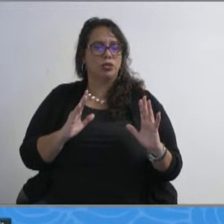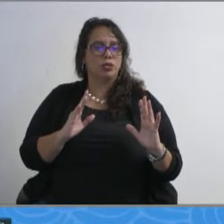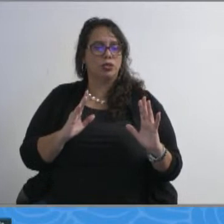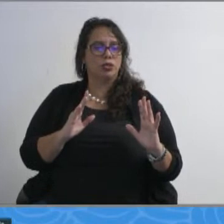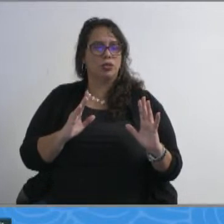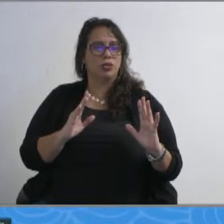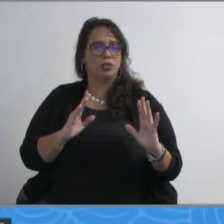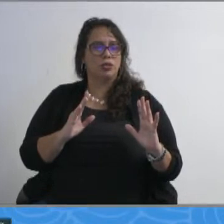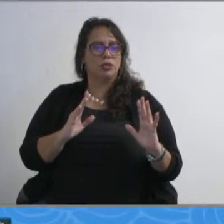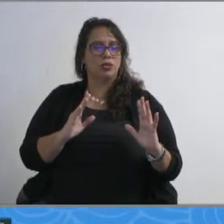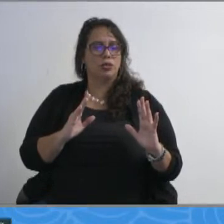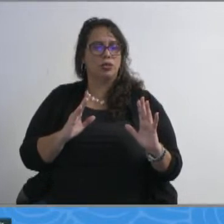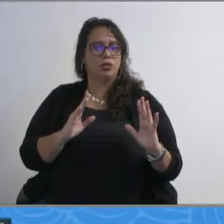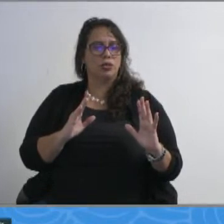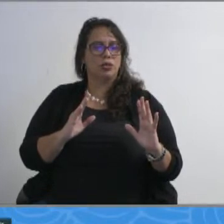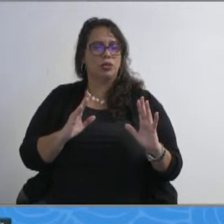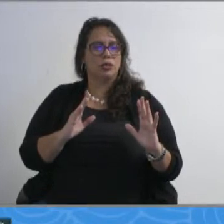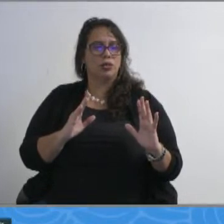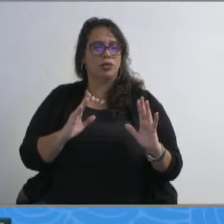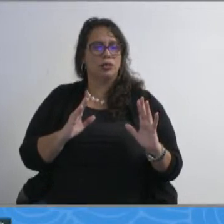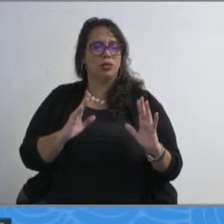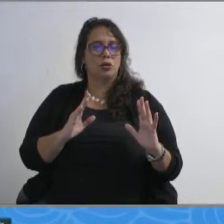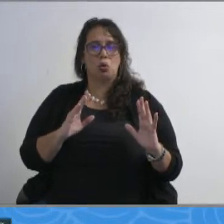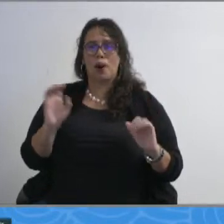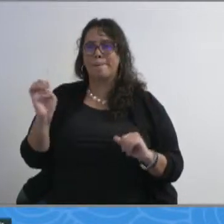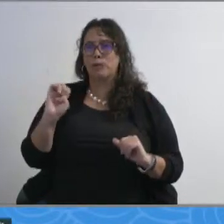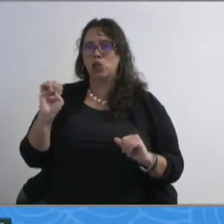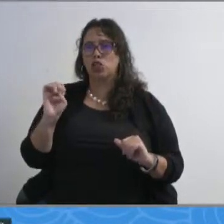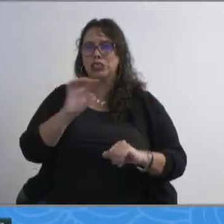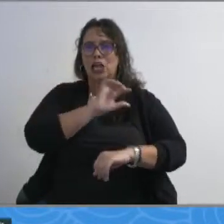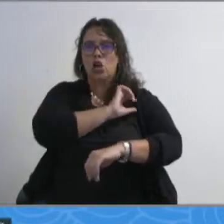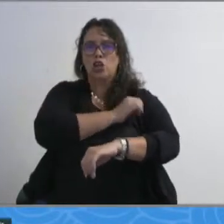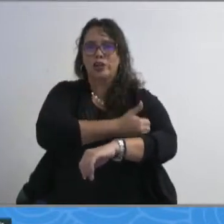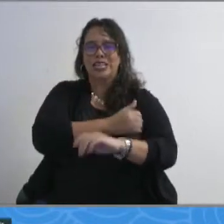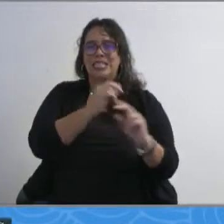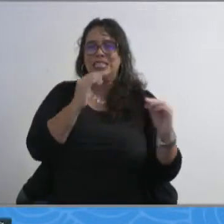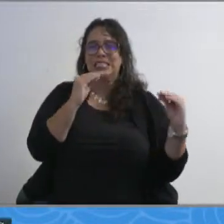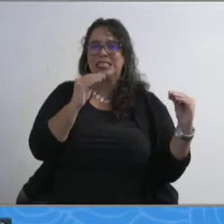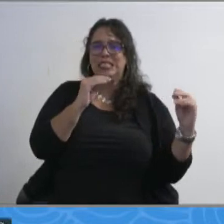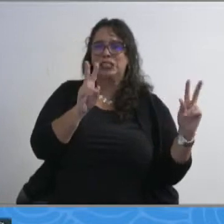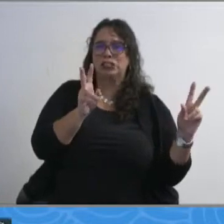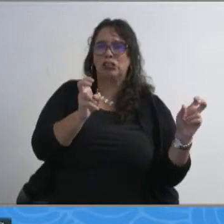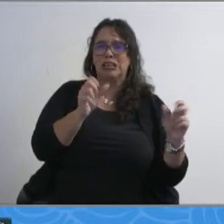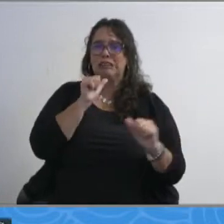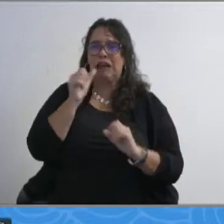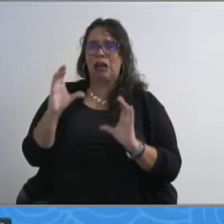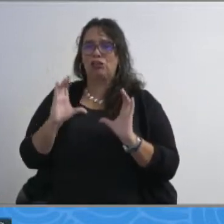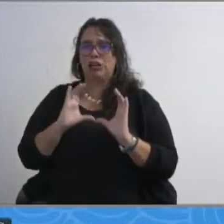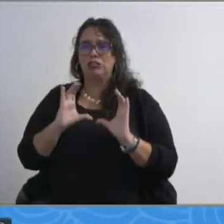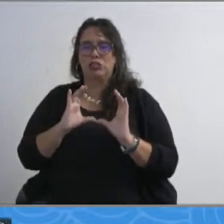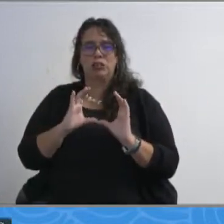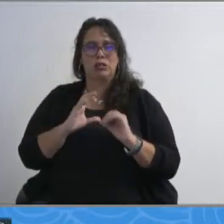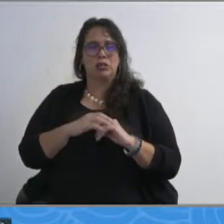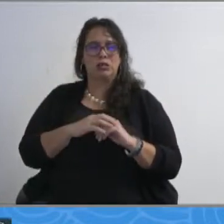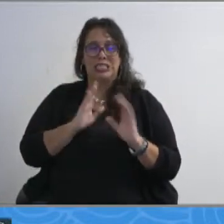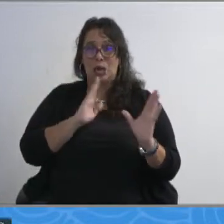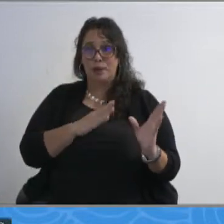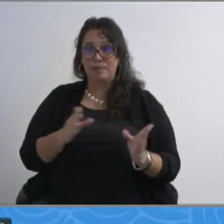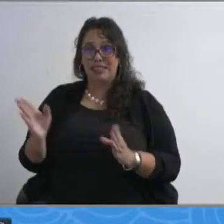under different emergency authorizations are teaching a subject that they're not credentialed in, is there a plan for those teachers